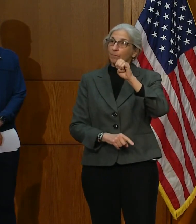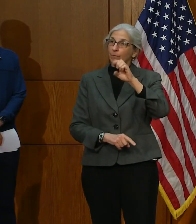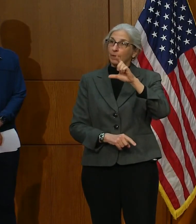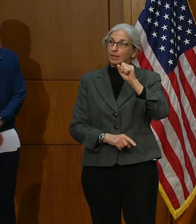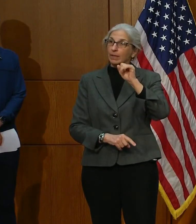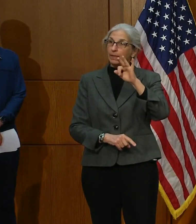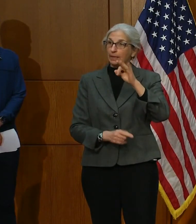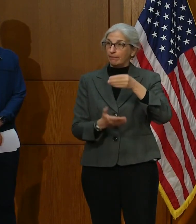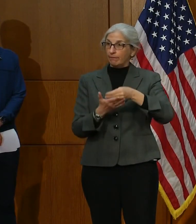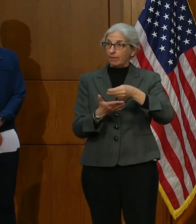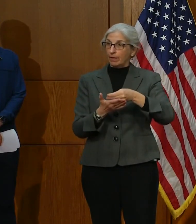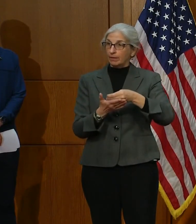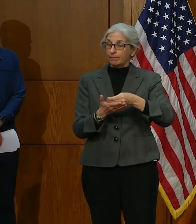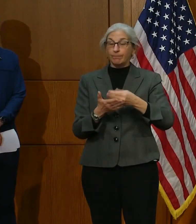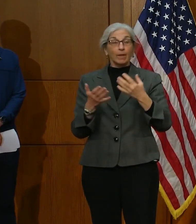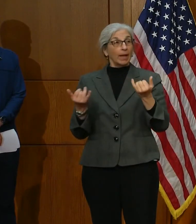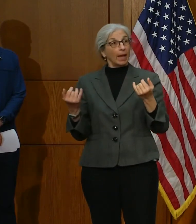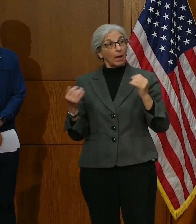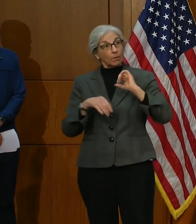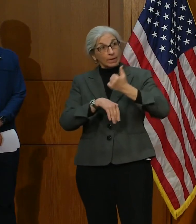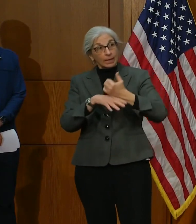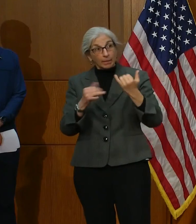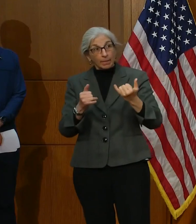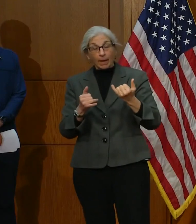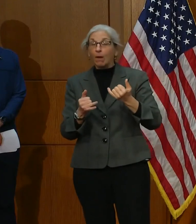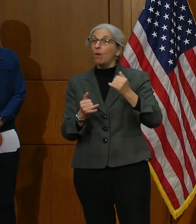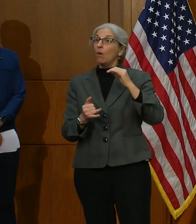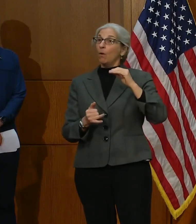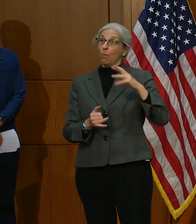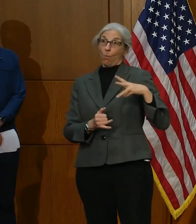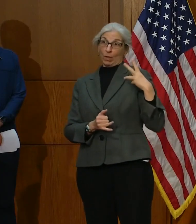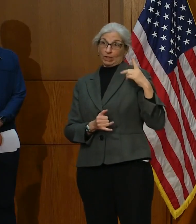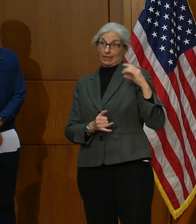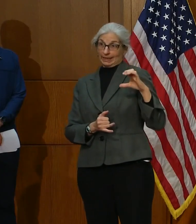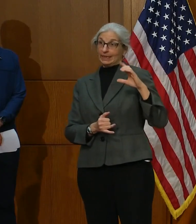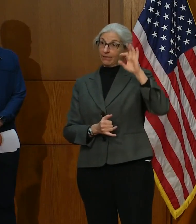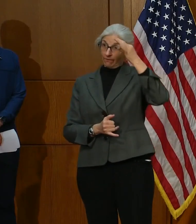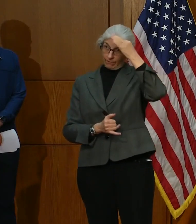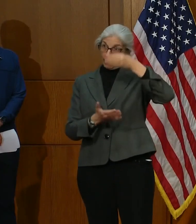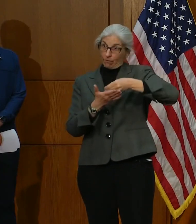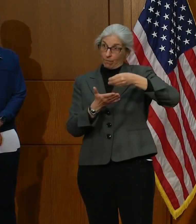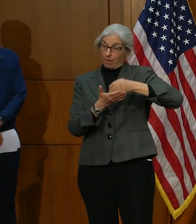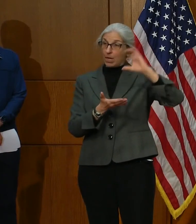THAT IS COMING FROM THE RELIEF FUNDS. THE WAY IT'S SET UP NOW,